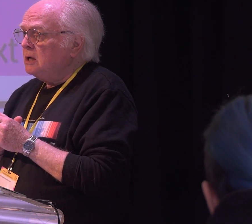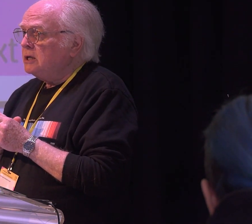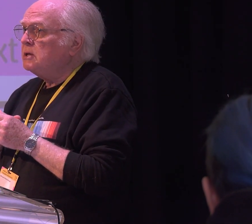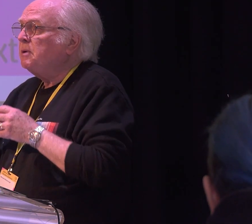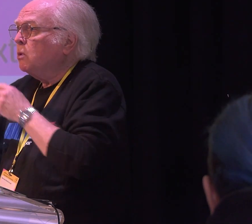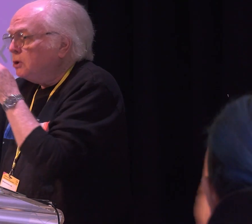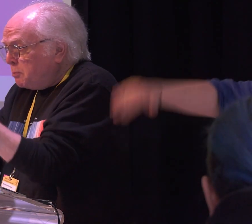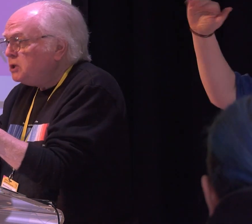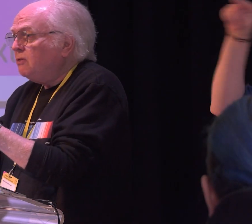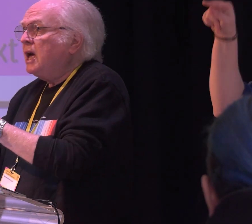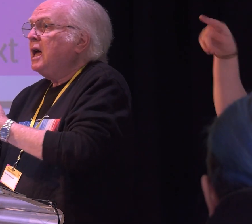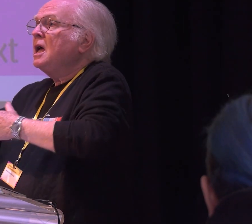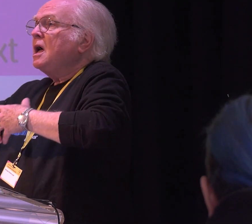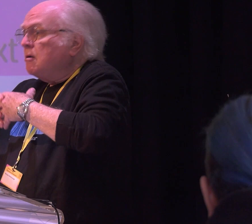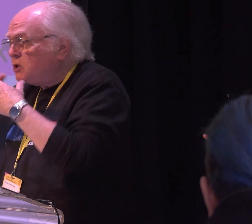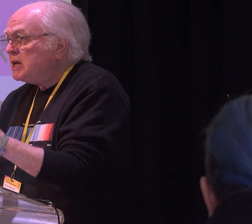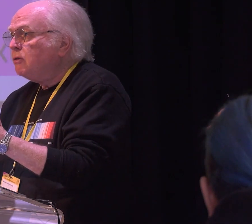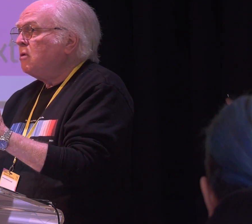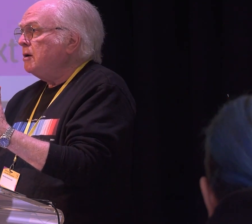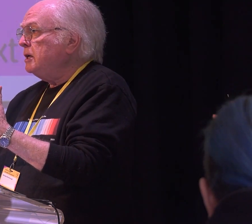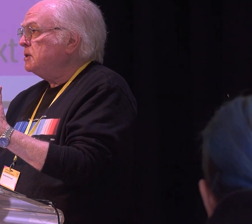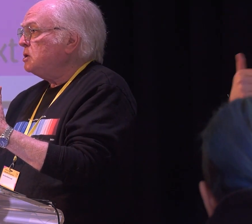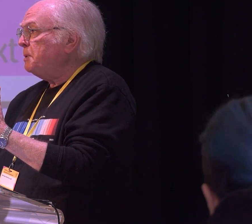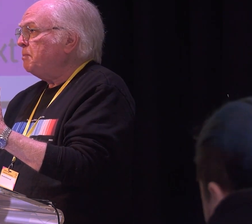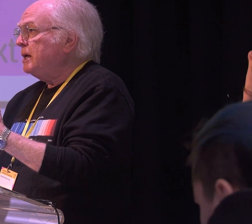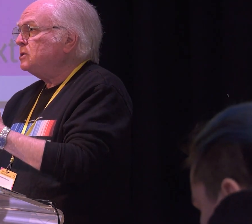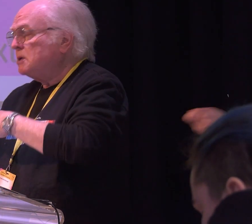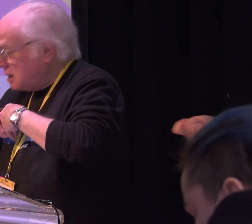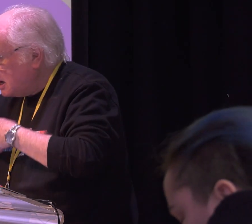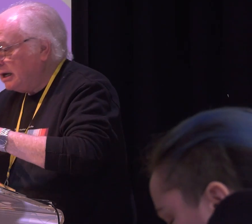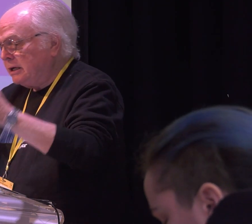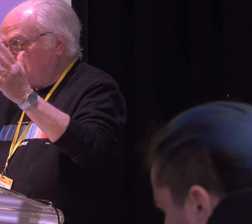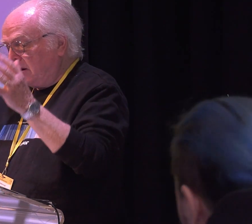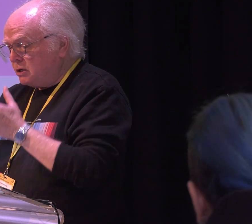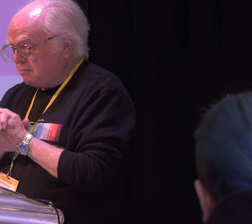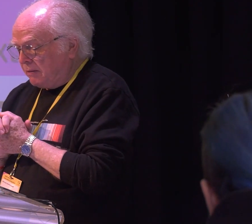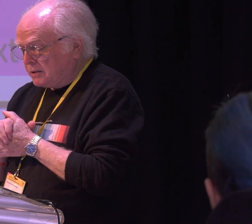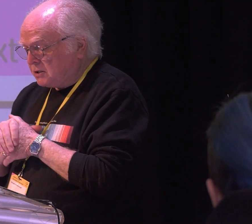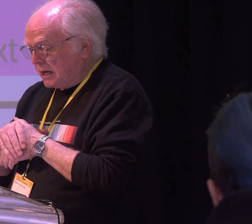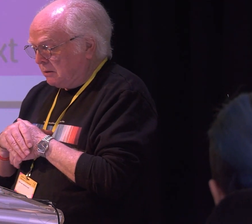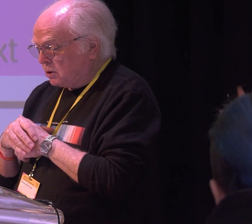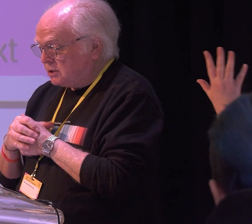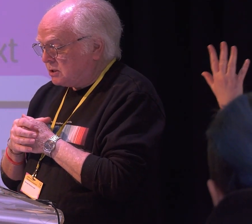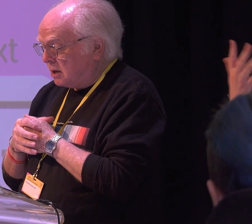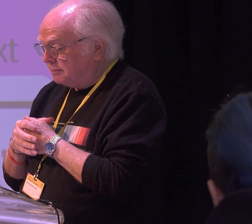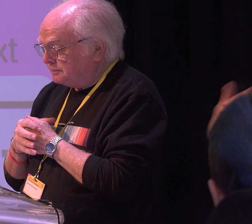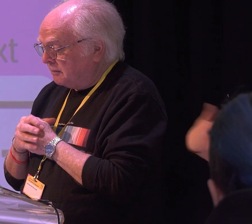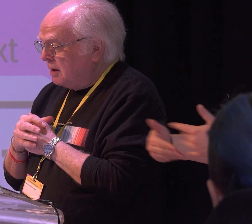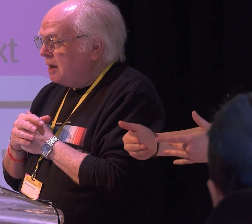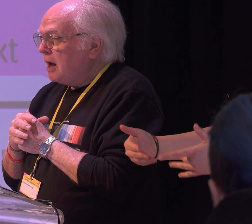He simply wanted to put it there, set the right leadership in place, and let it flourish, and that's exactly what it's done.